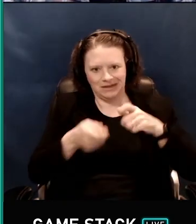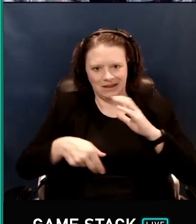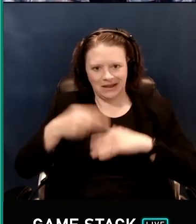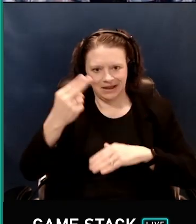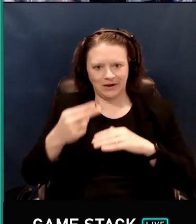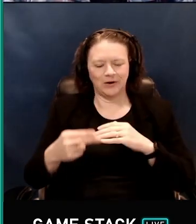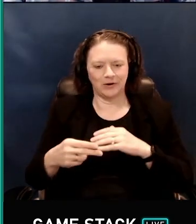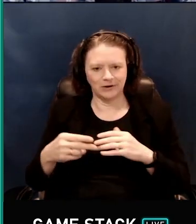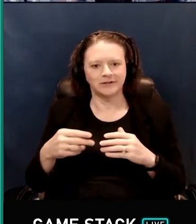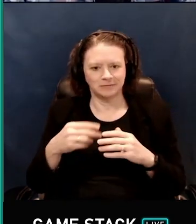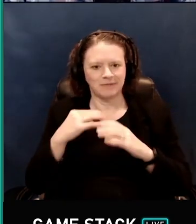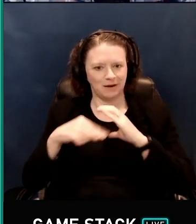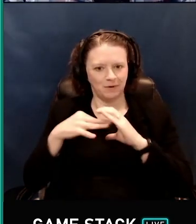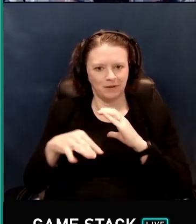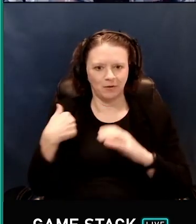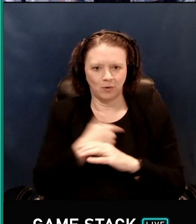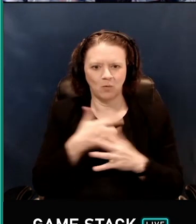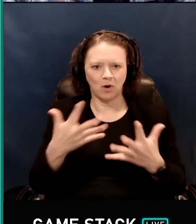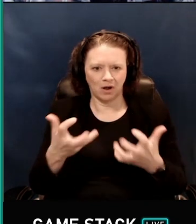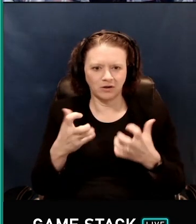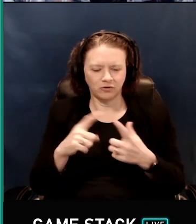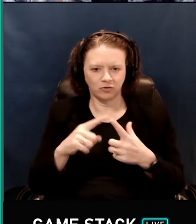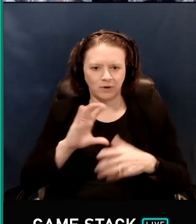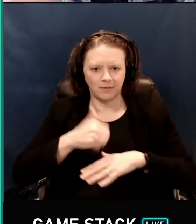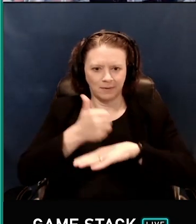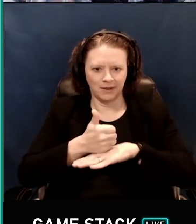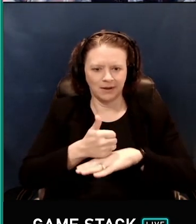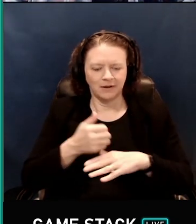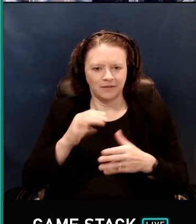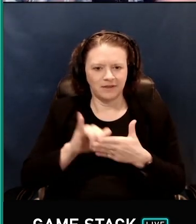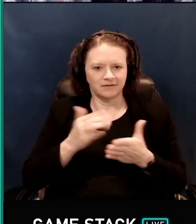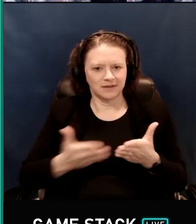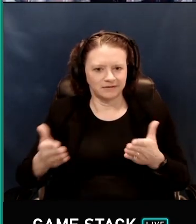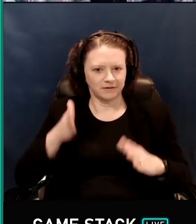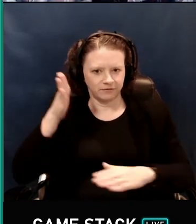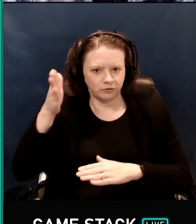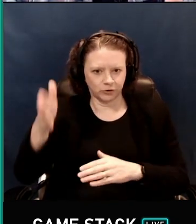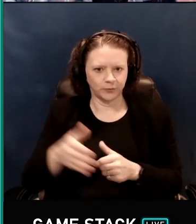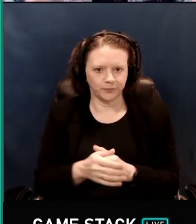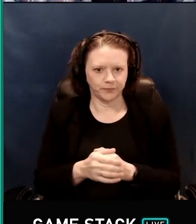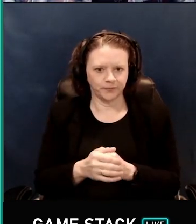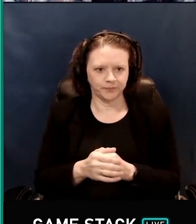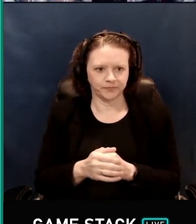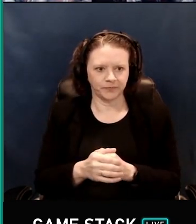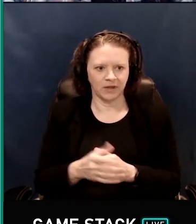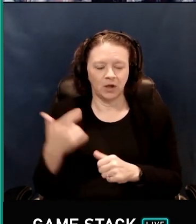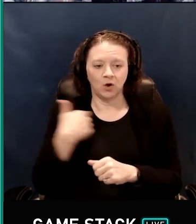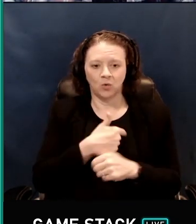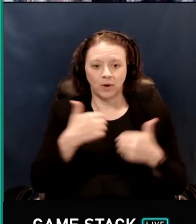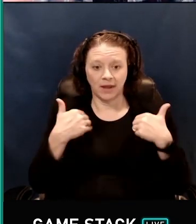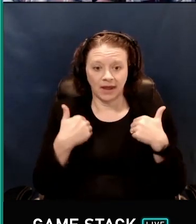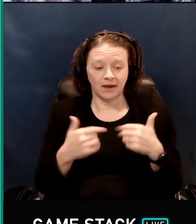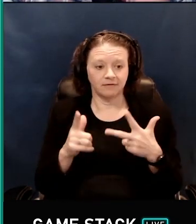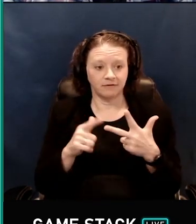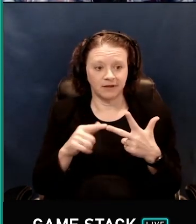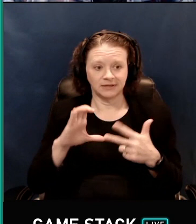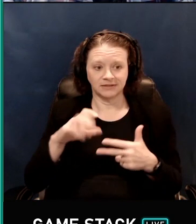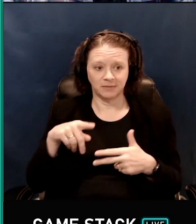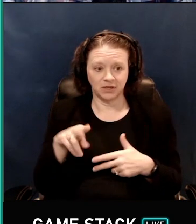implementations for the future. There's a CPU decompressor for assets, like we were saying, a lot of the assets are destined for the GPU,